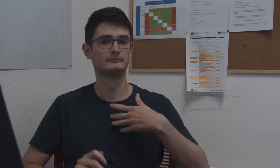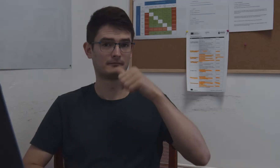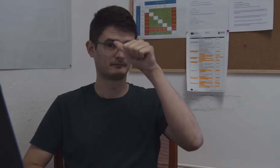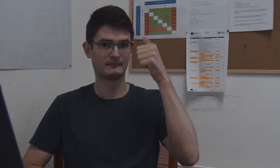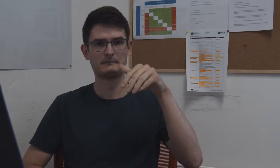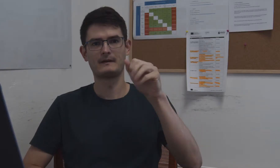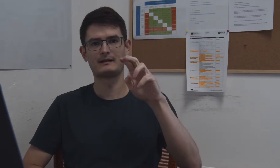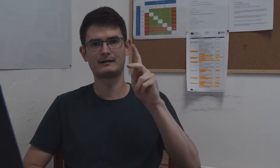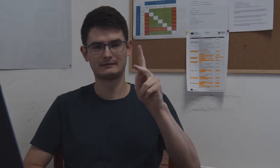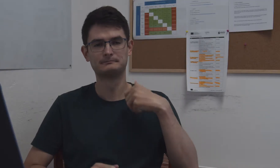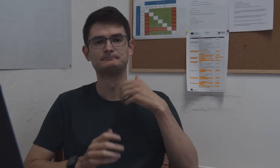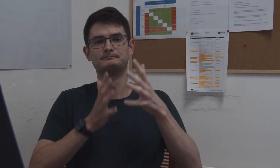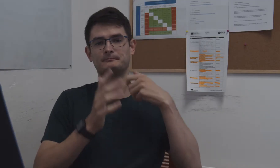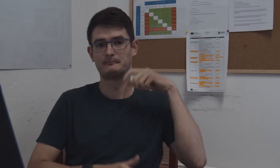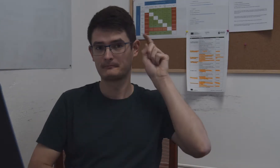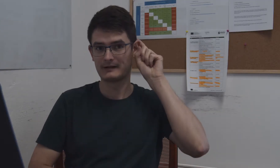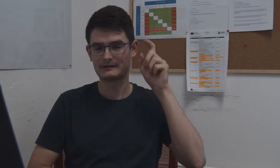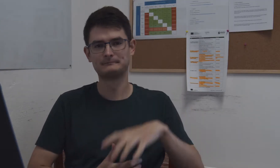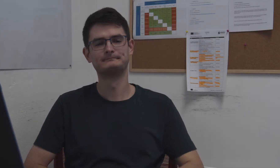My name is Marek and the "name sign".